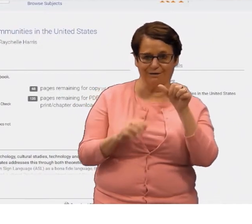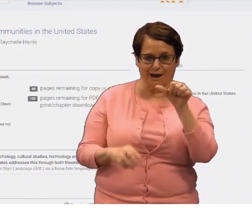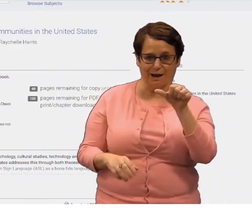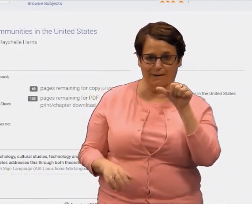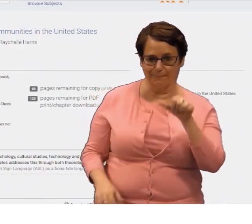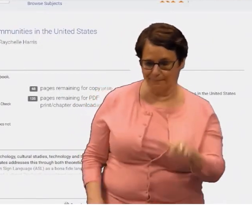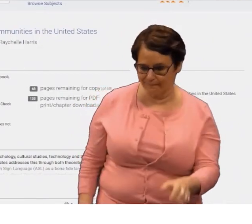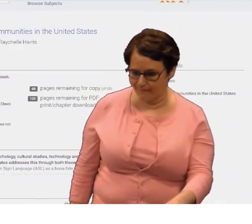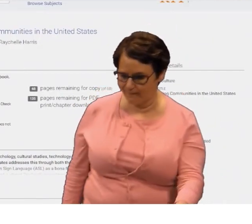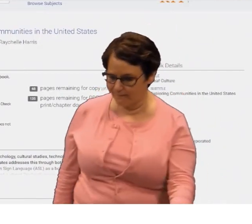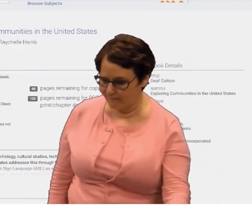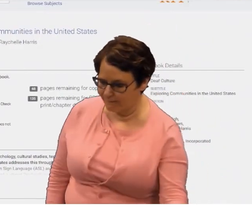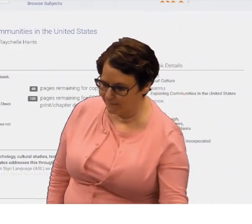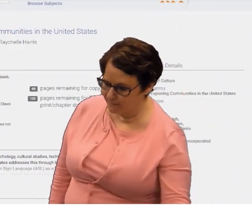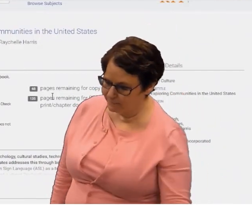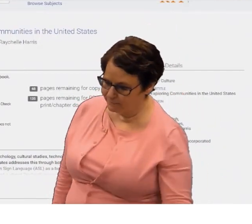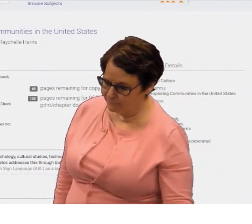I will click on the Read Online tab.